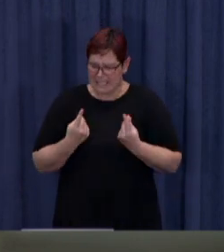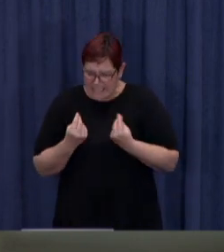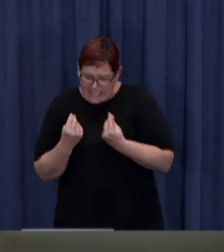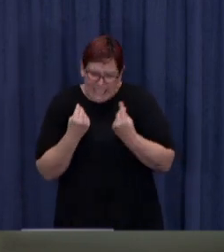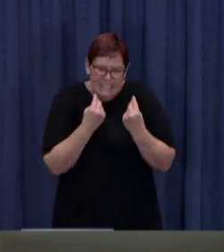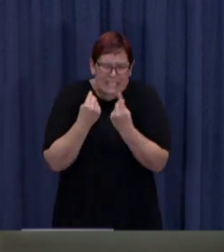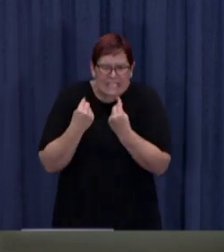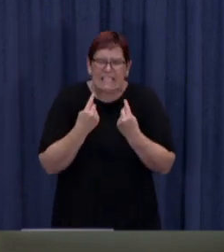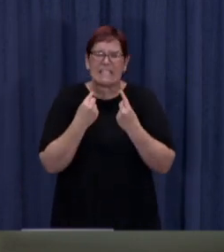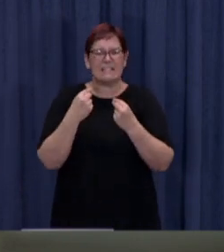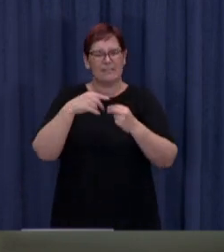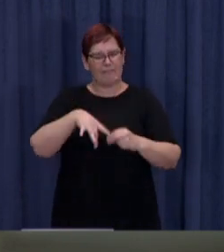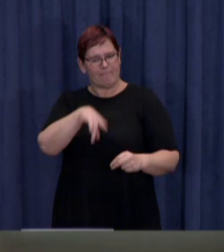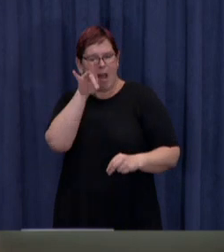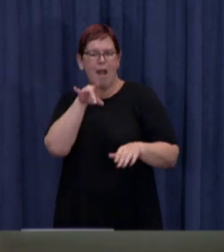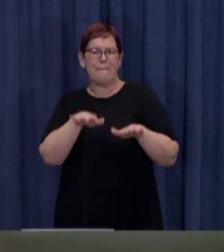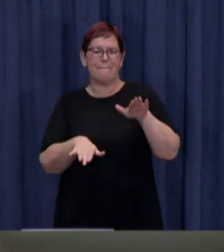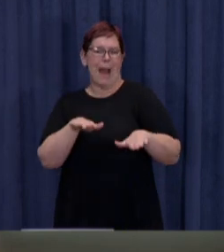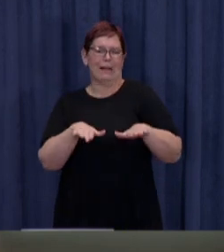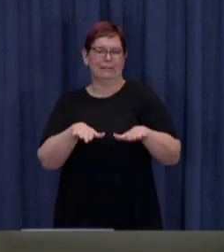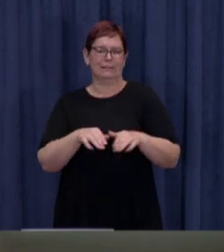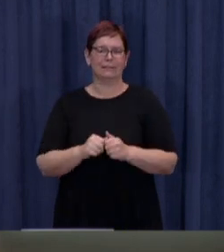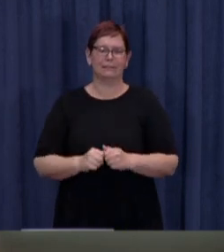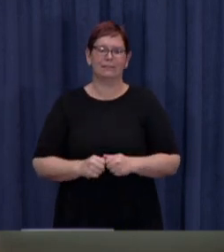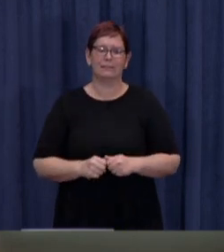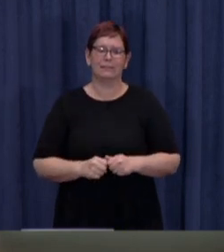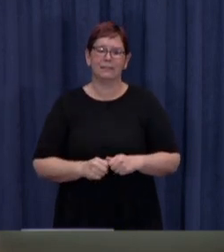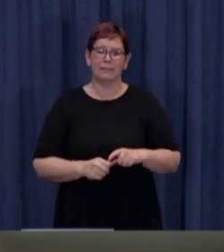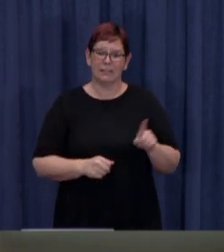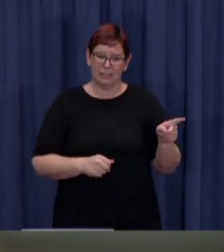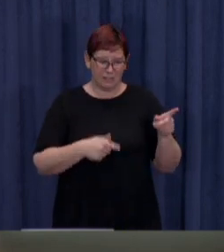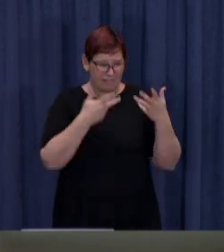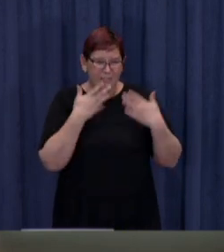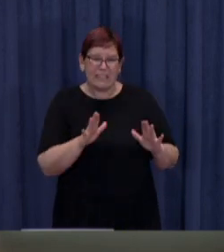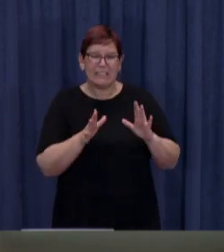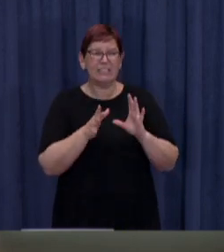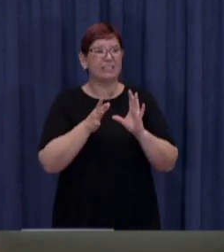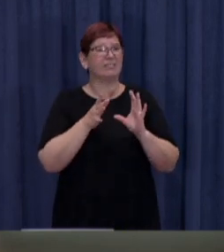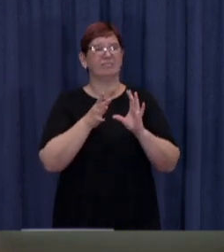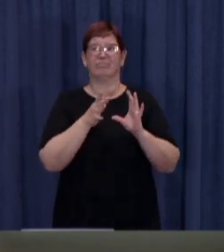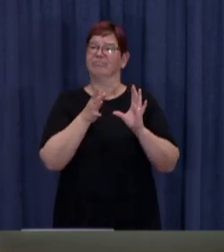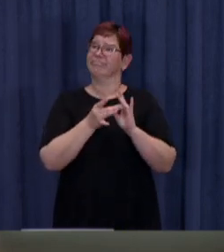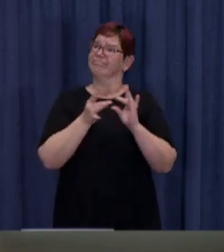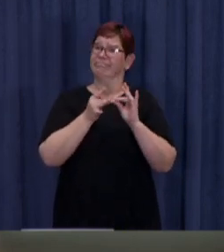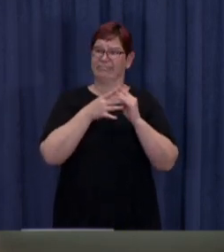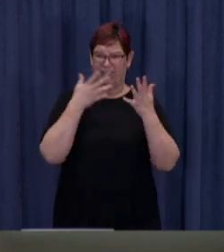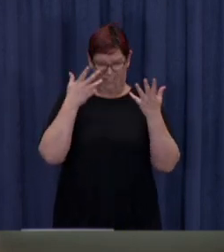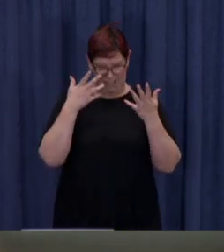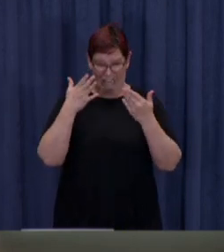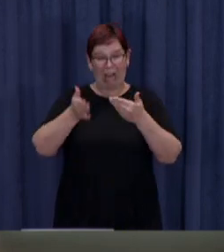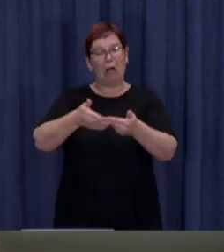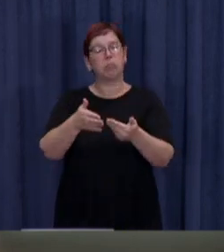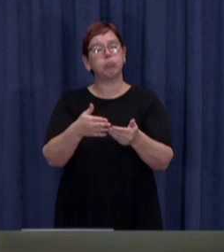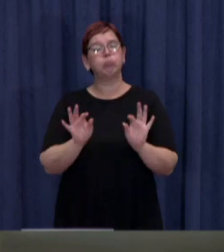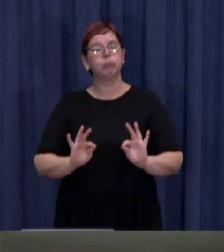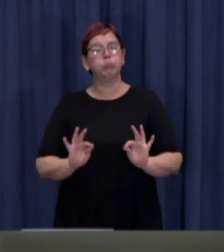decisions you make lightly but they're ones you have to make because that's what people put us in these offices to do okay thanks everyone